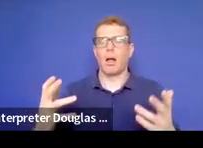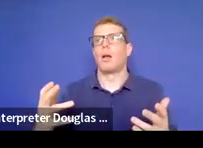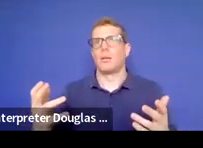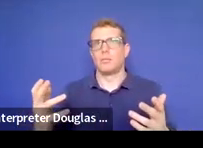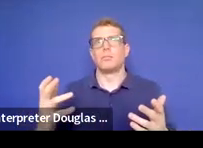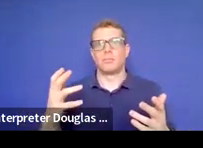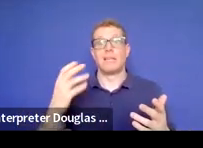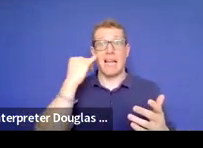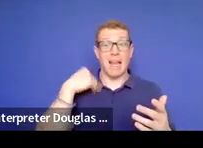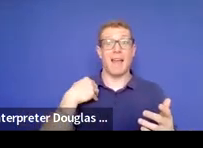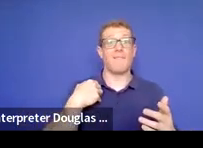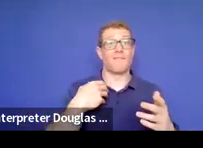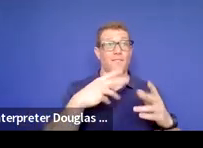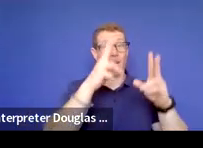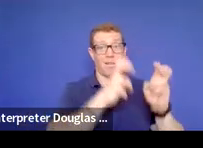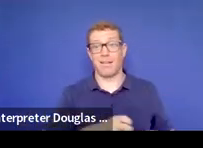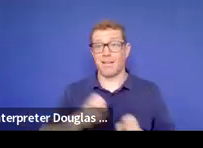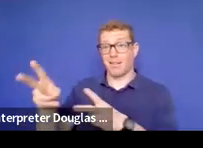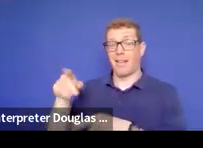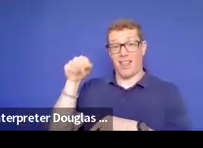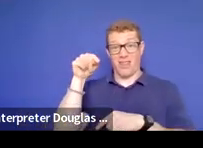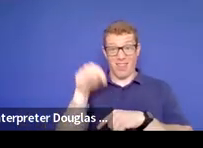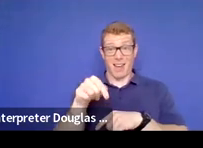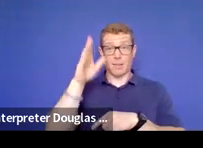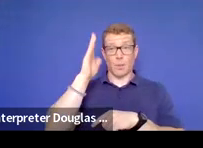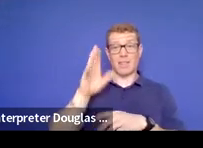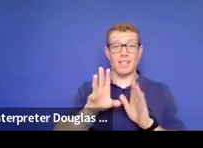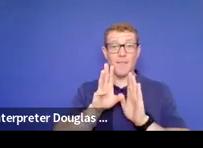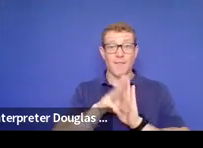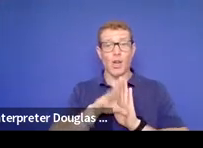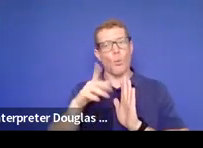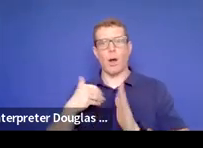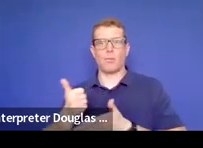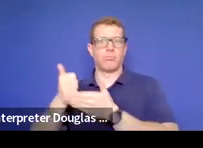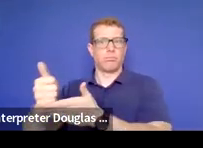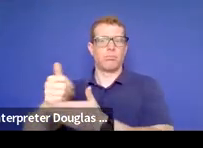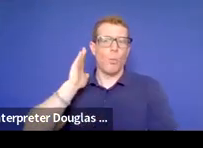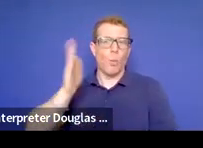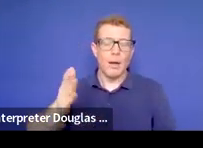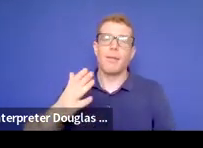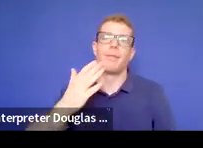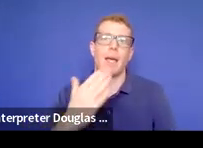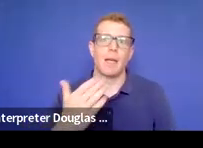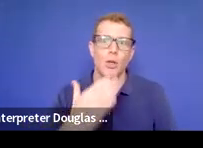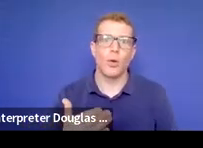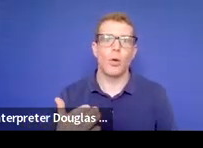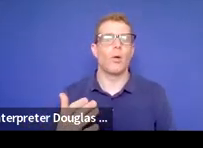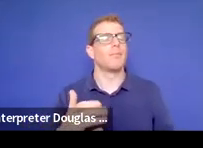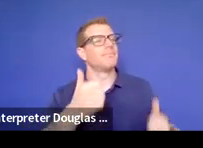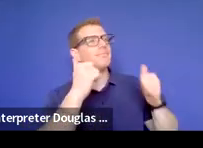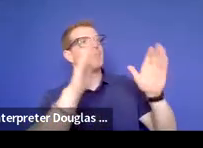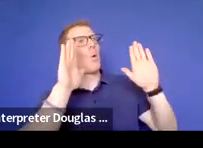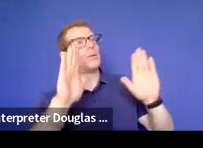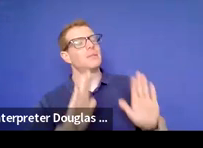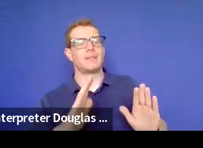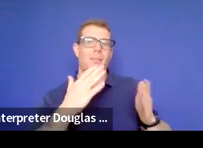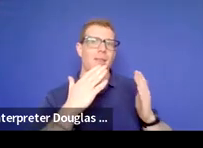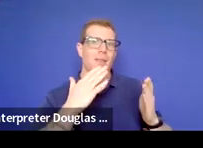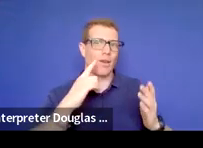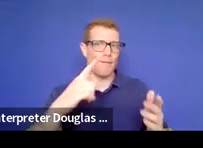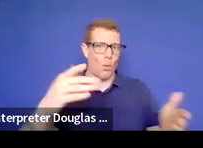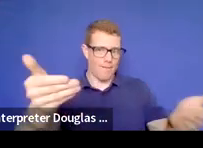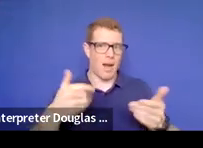This video will be useful, absolutely wonderful, wonderful! And so much for having me spend a pleasure.